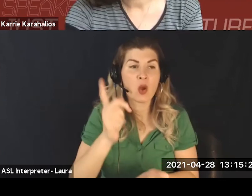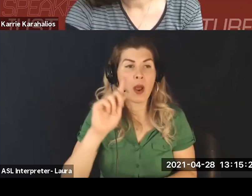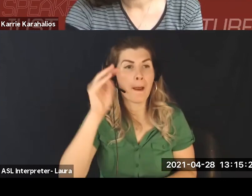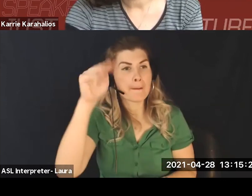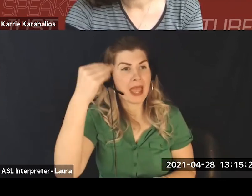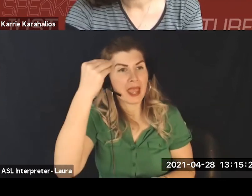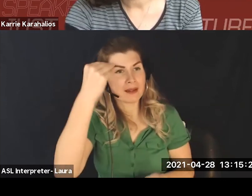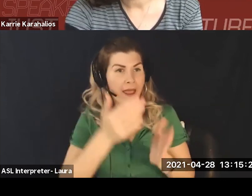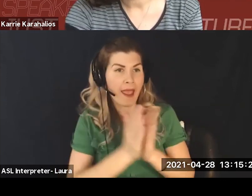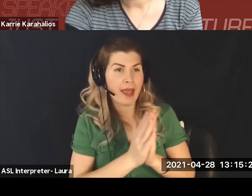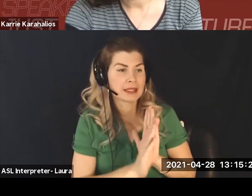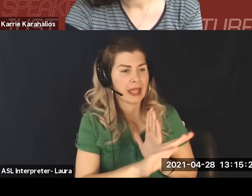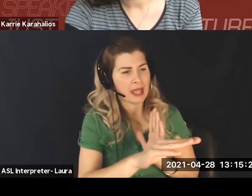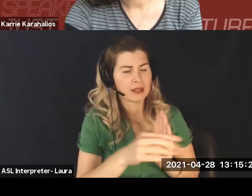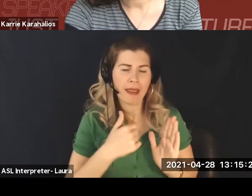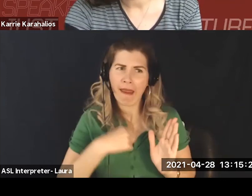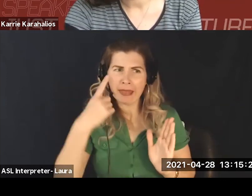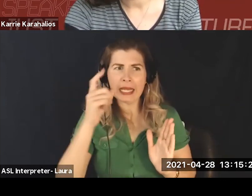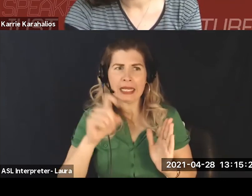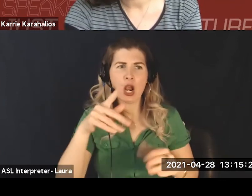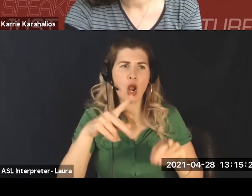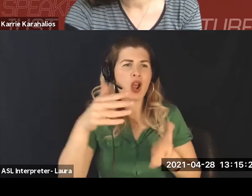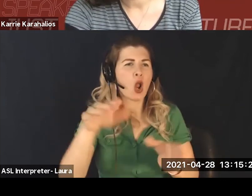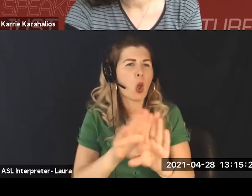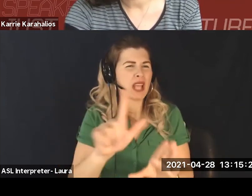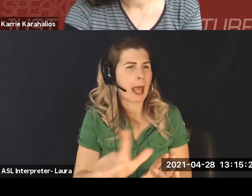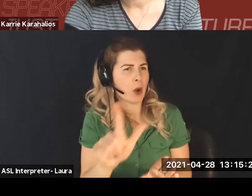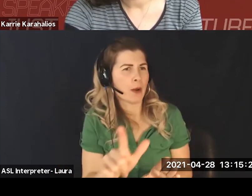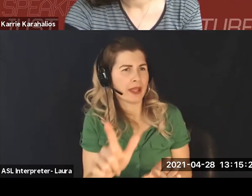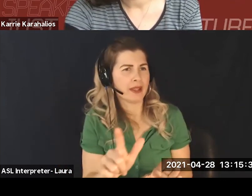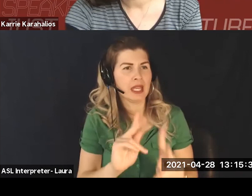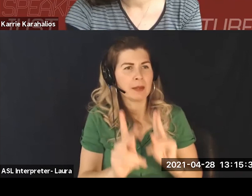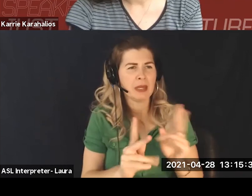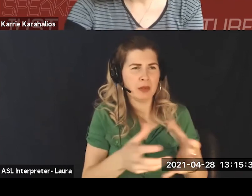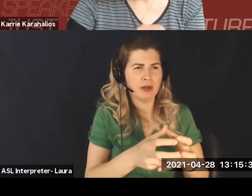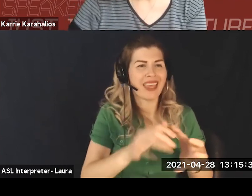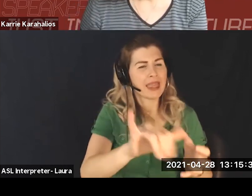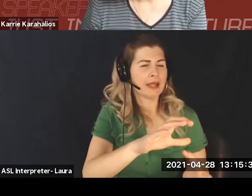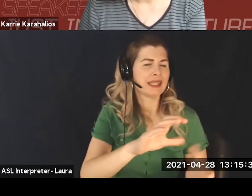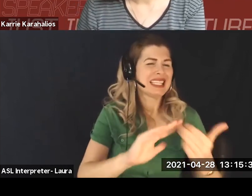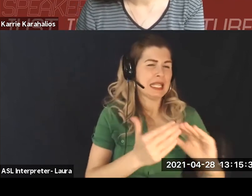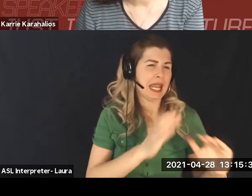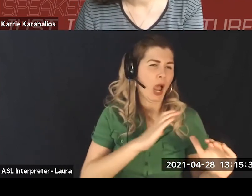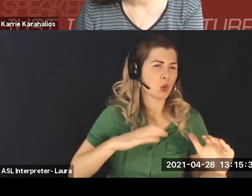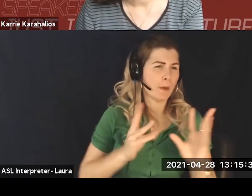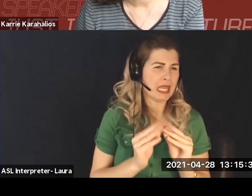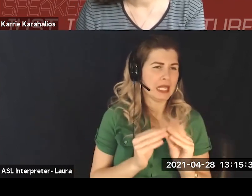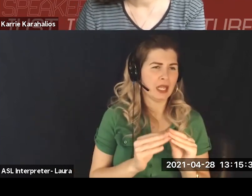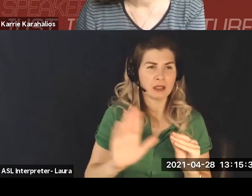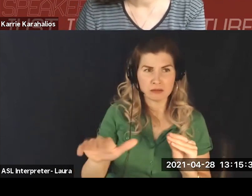down a library in a neighborhood that's like already underserved and in the city council meeting the people were calling in for the budget.